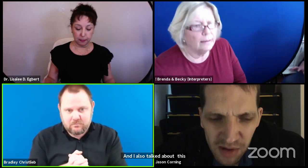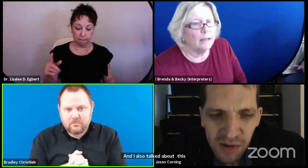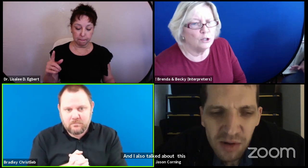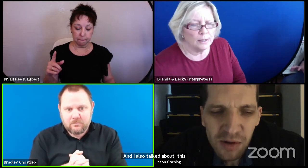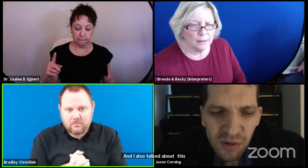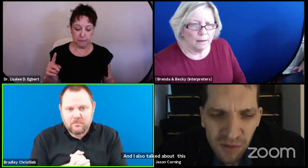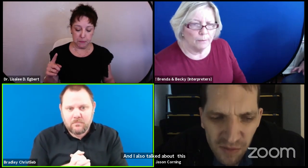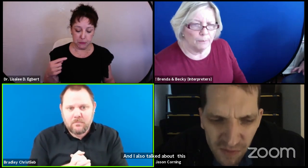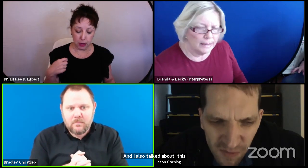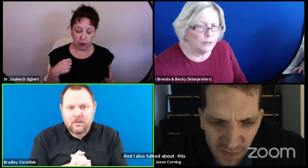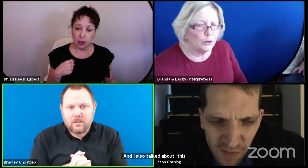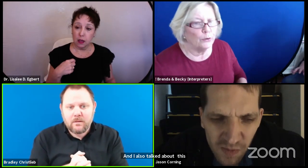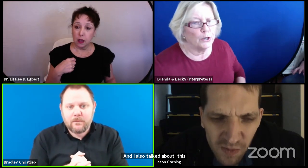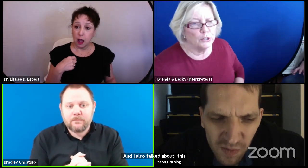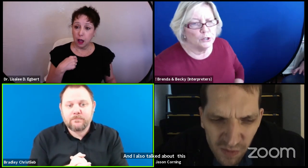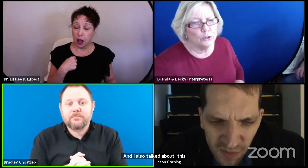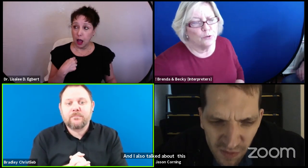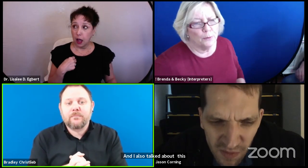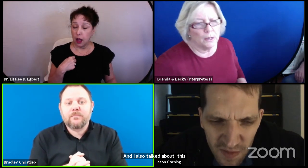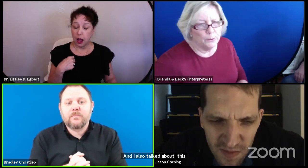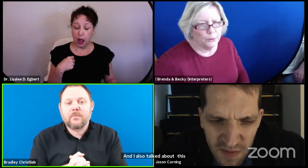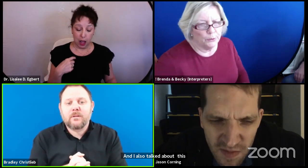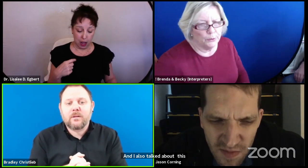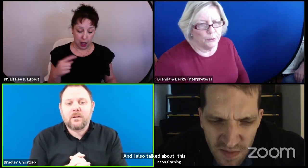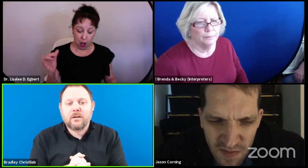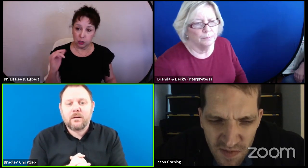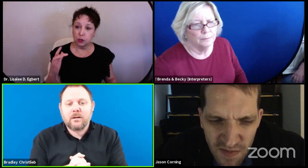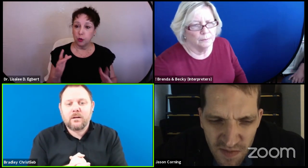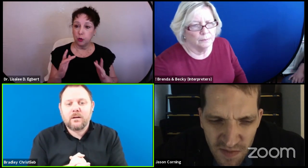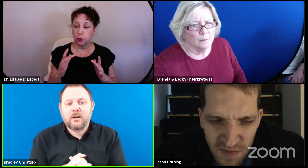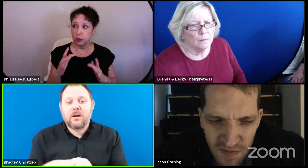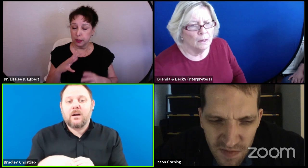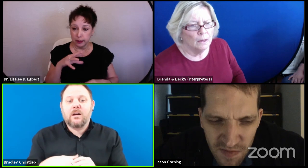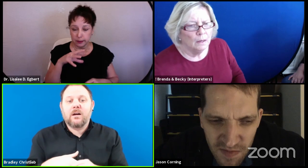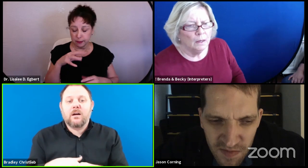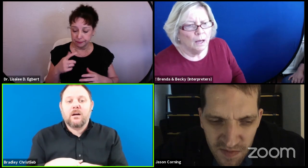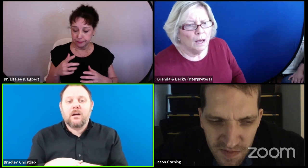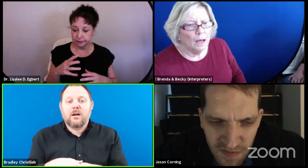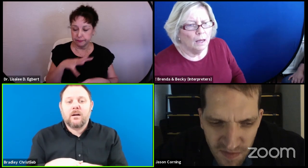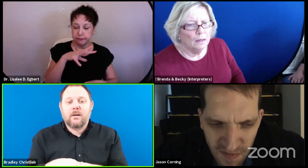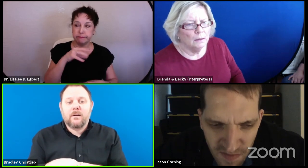I just handed over the concerns from the community.